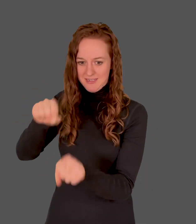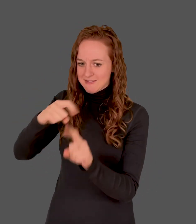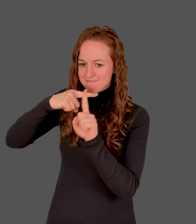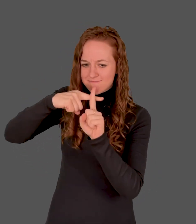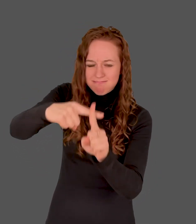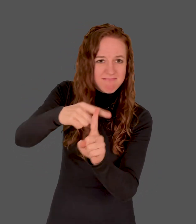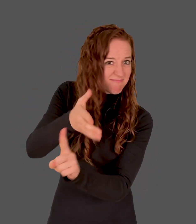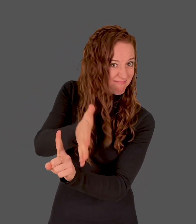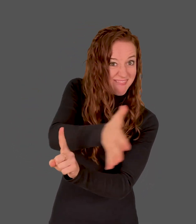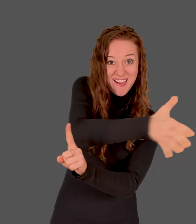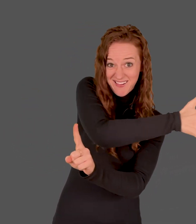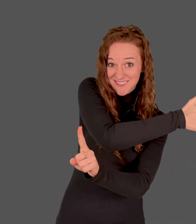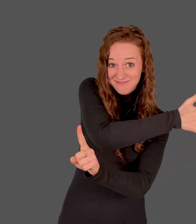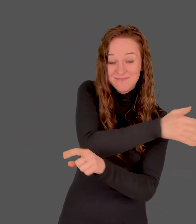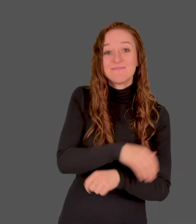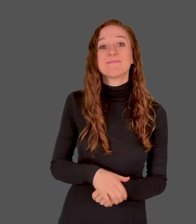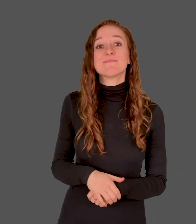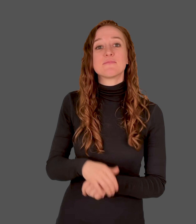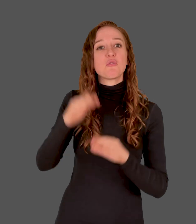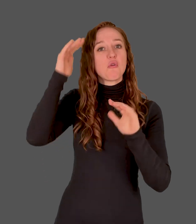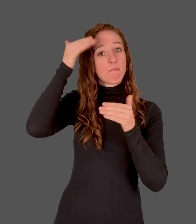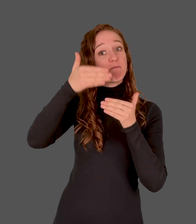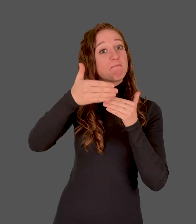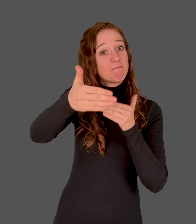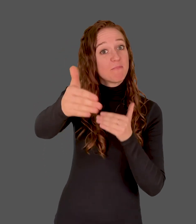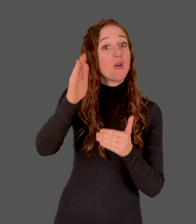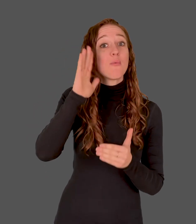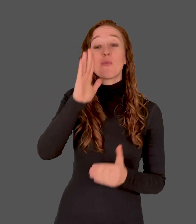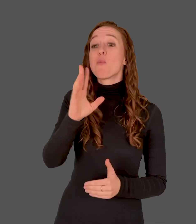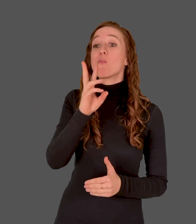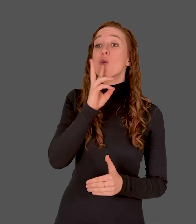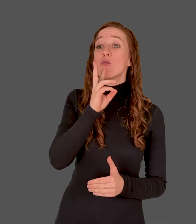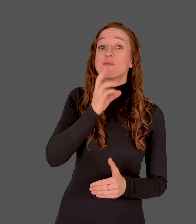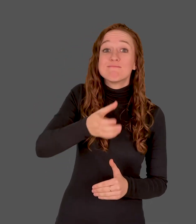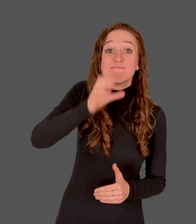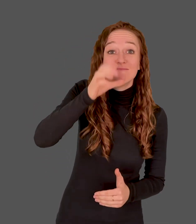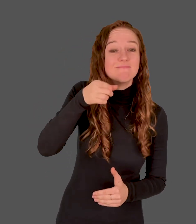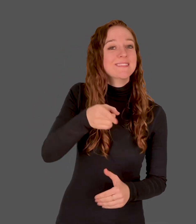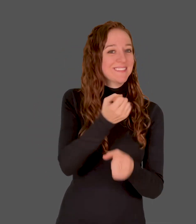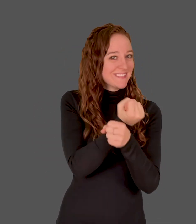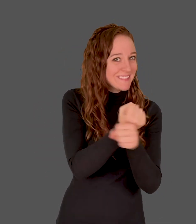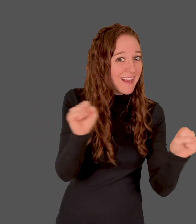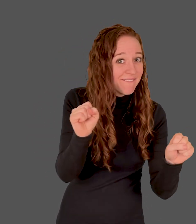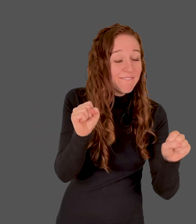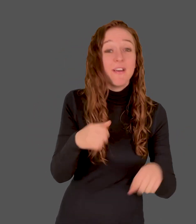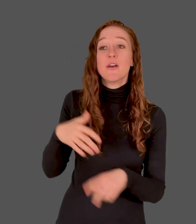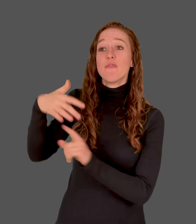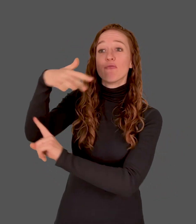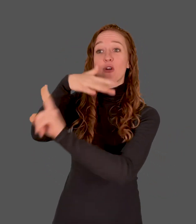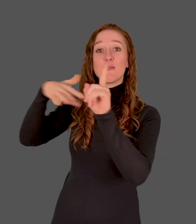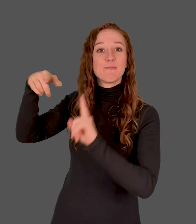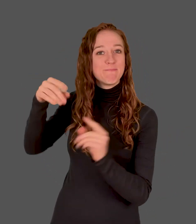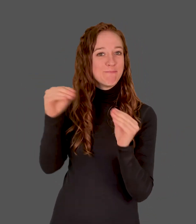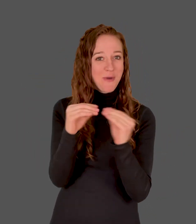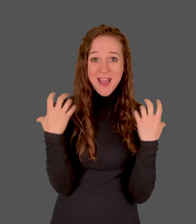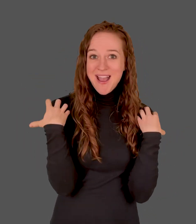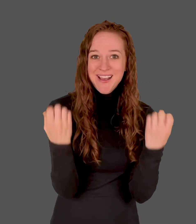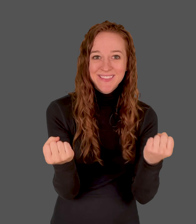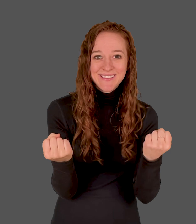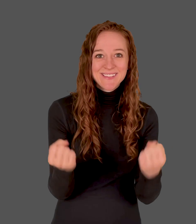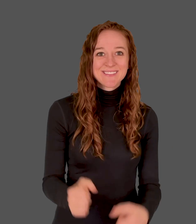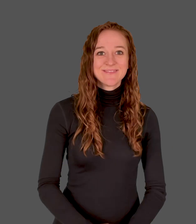that can eventually be applied to safer drinking water and a healthier environment.